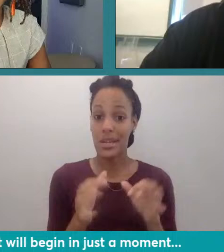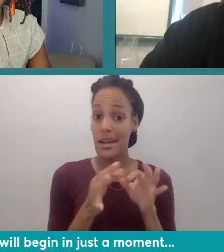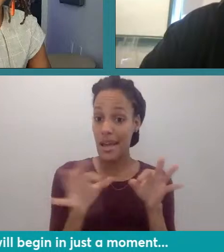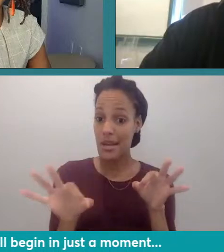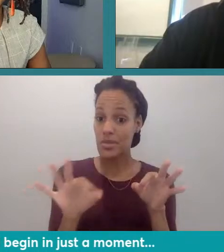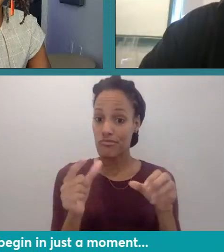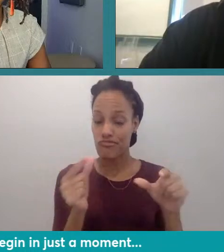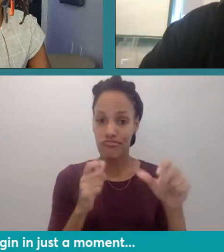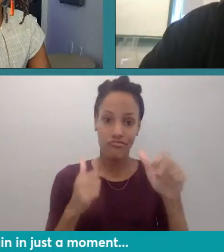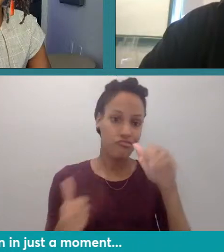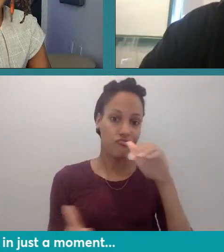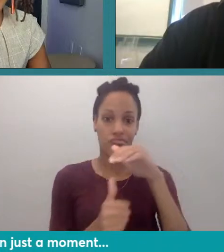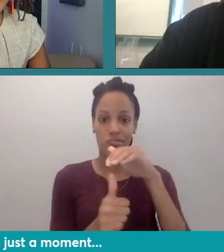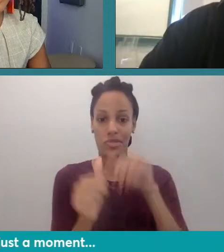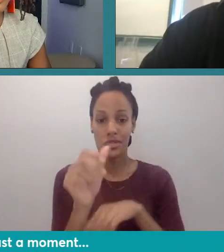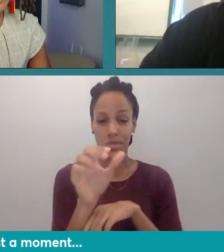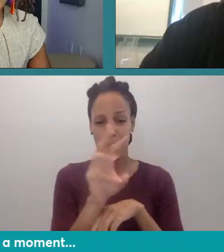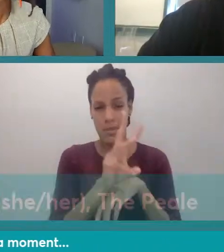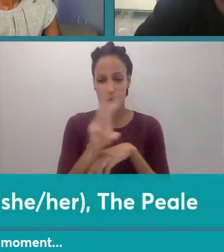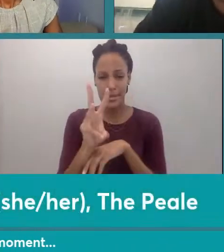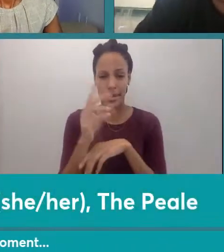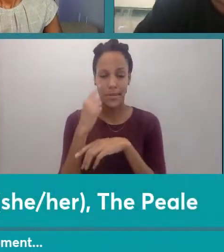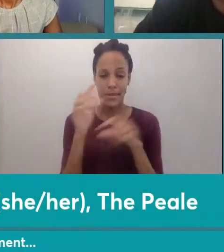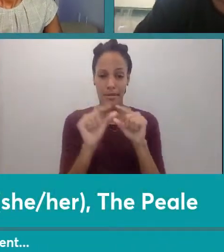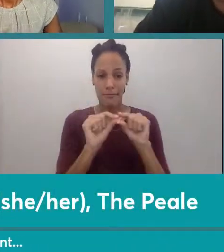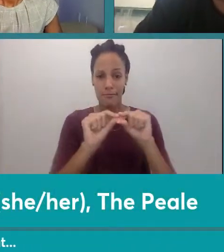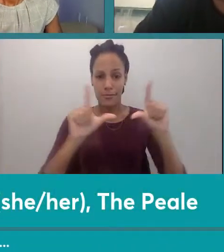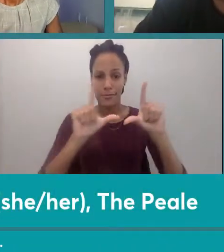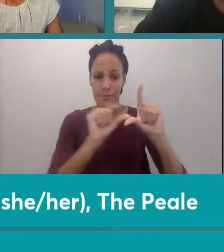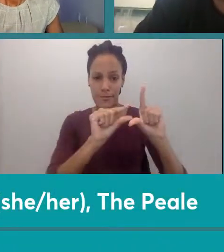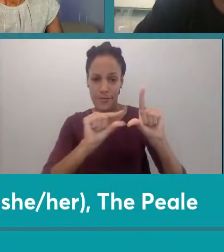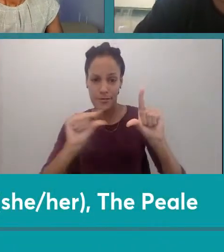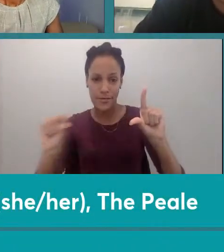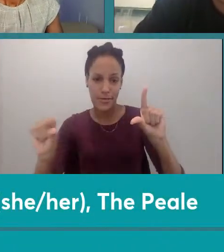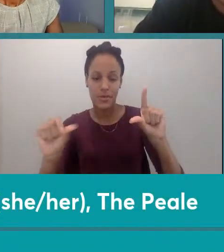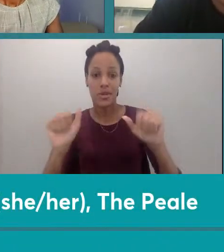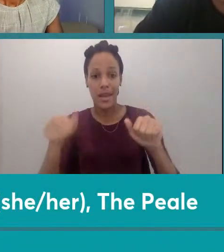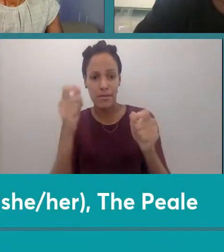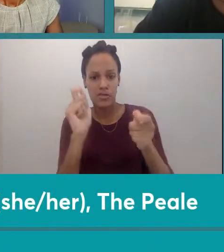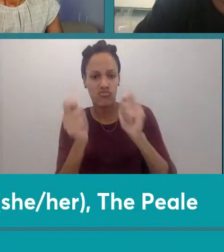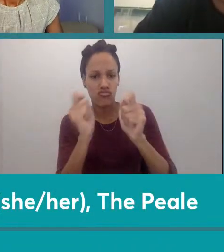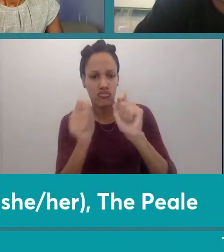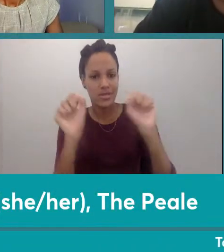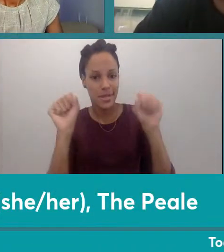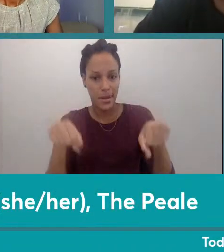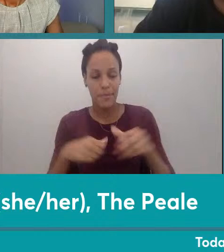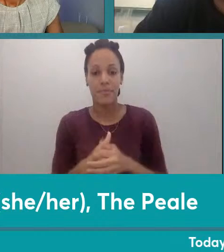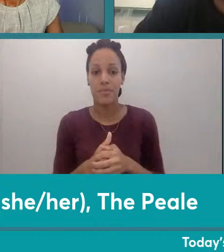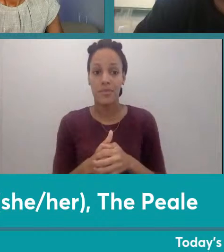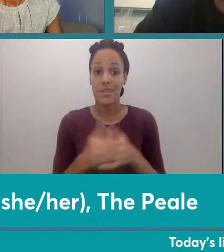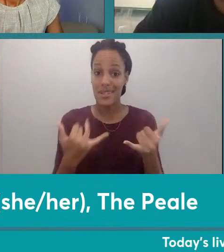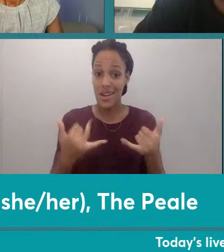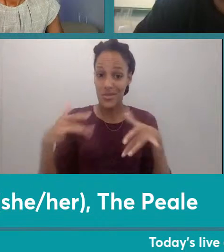our website and can be adjusted for size. color and contrast. We are recording